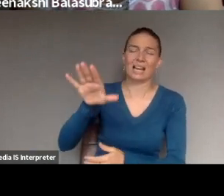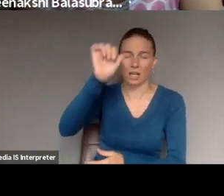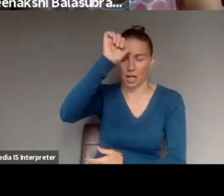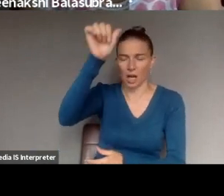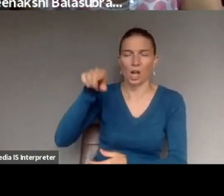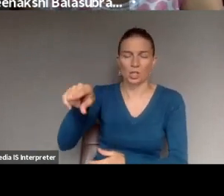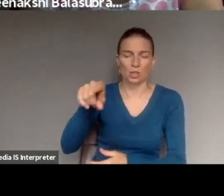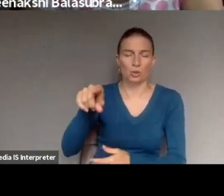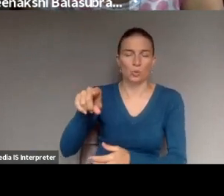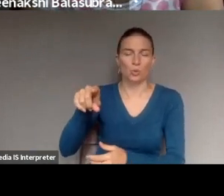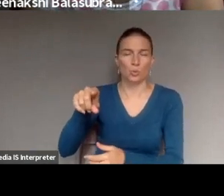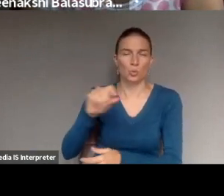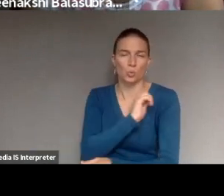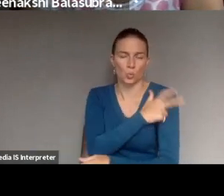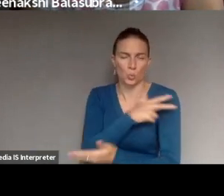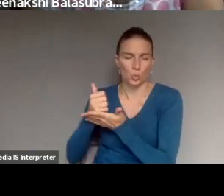And the survey conducted by that organisation